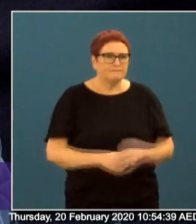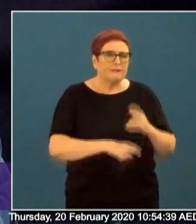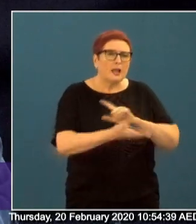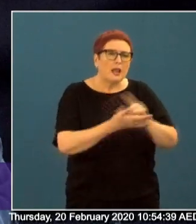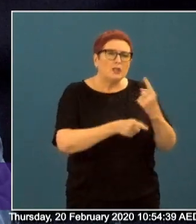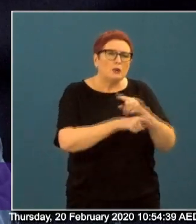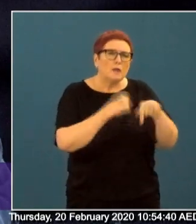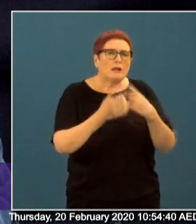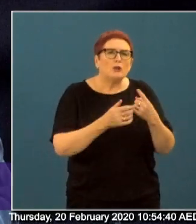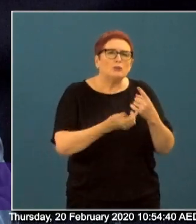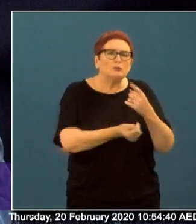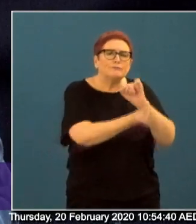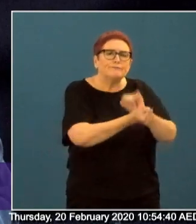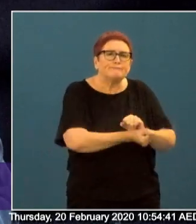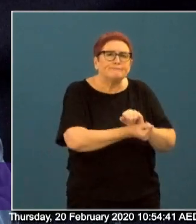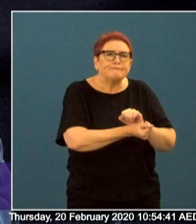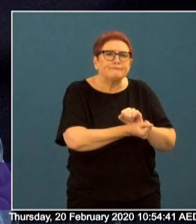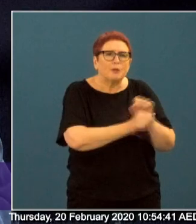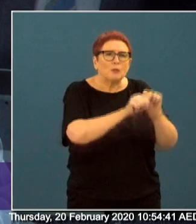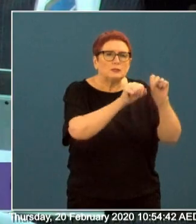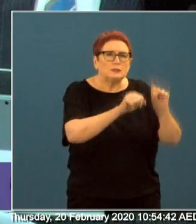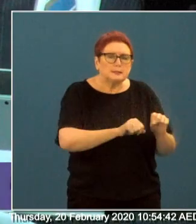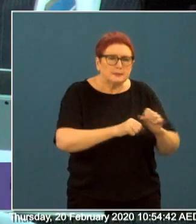the criminal justice system and the population of people with